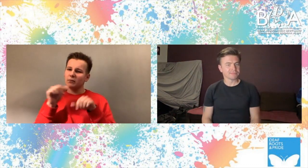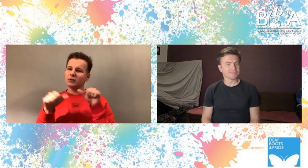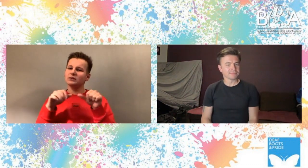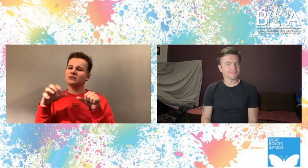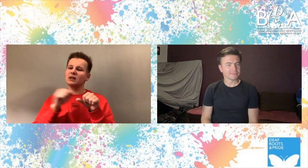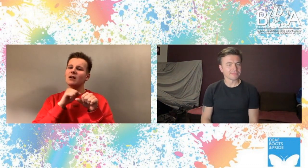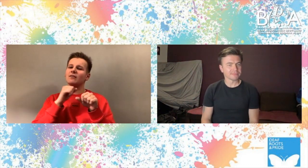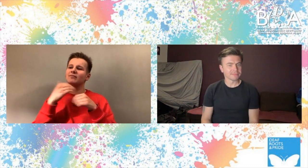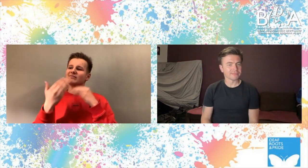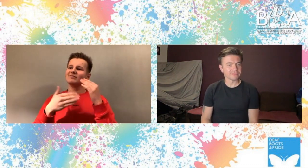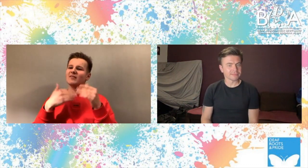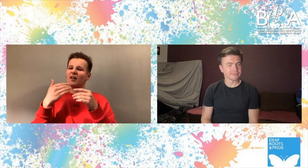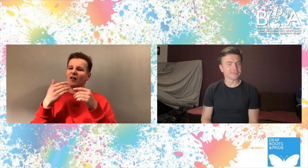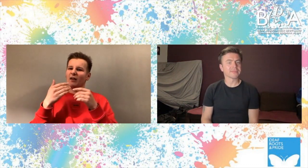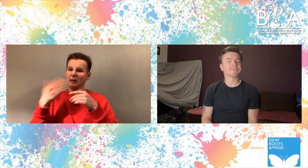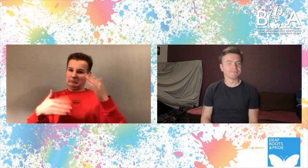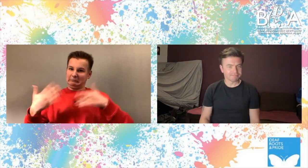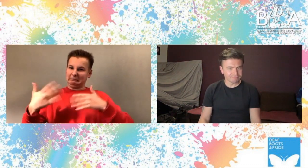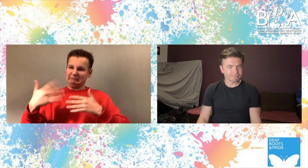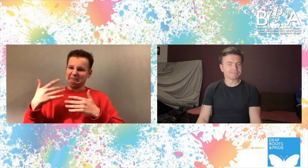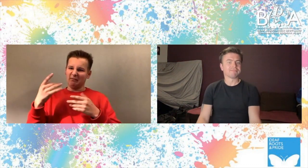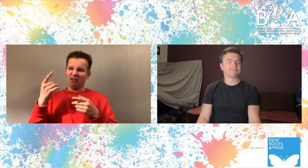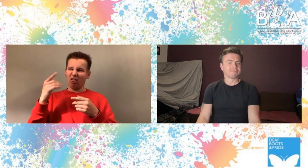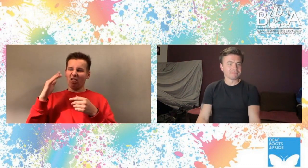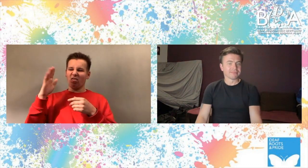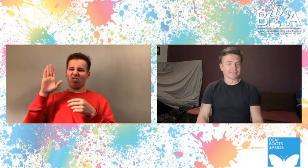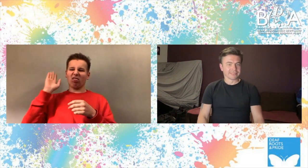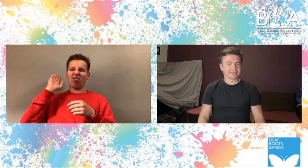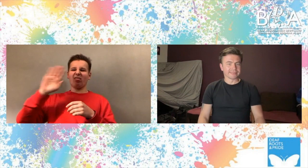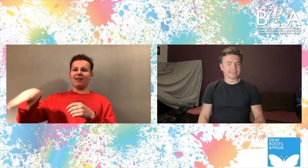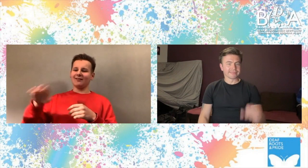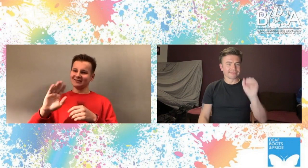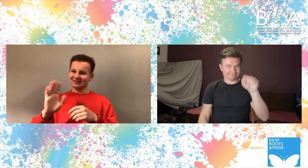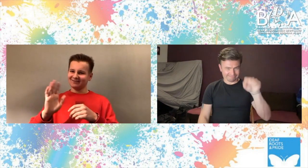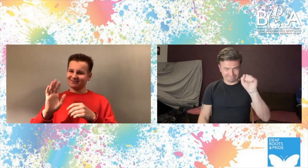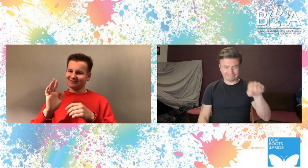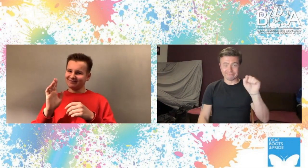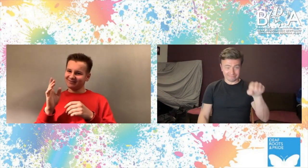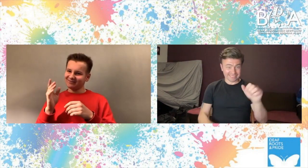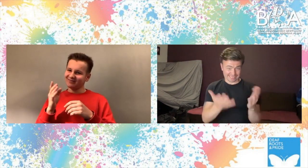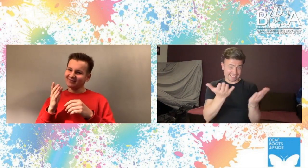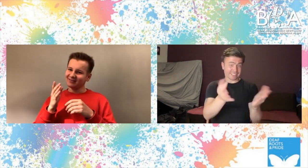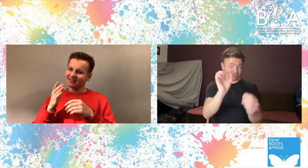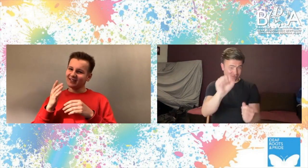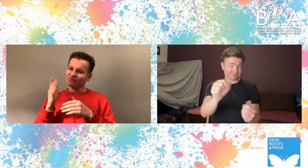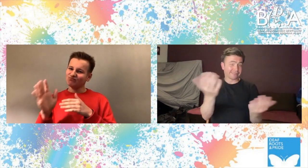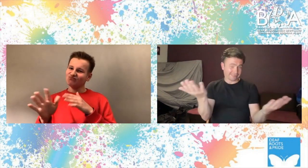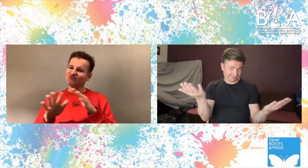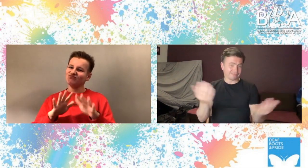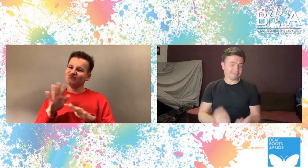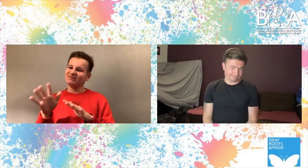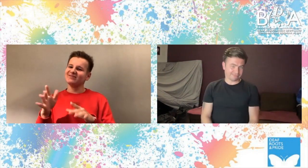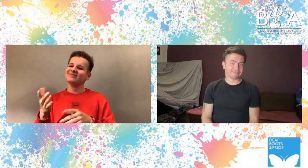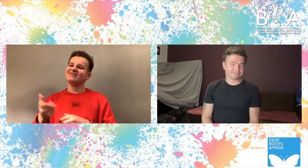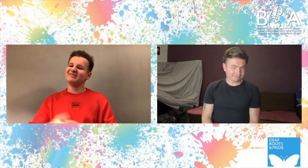I think that’s really good advice just to go at your own speed and manage your own expectations.